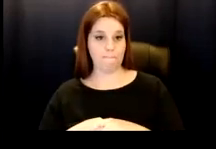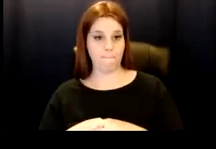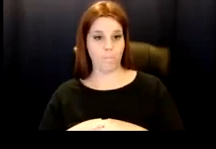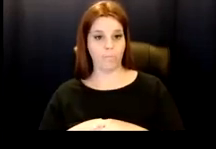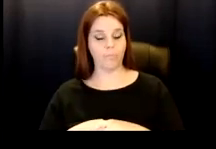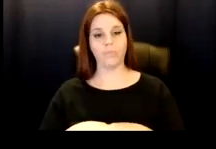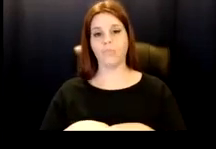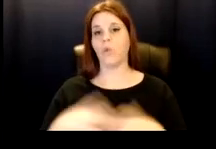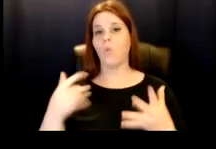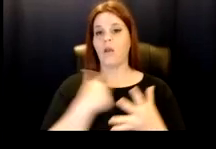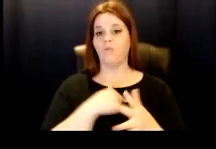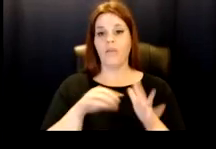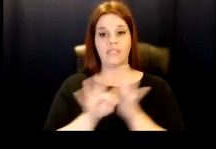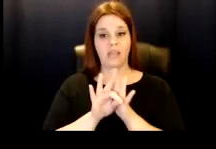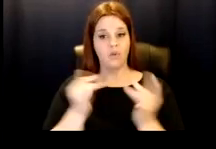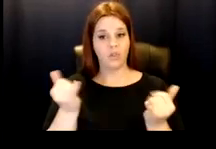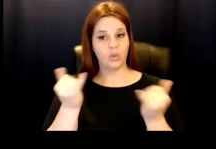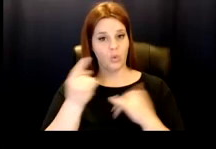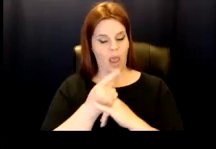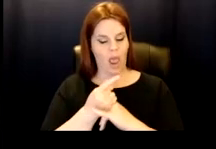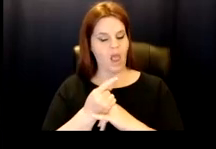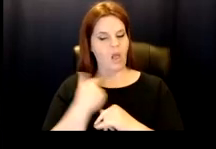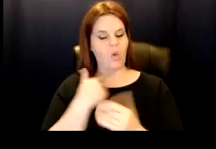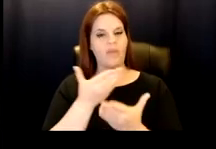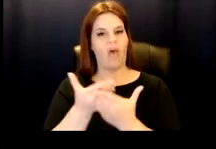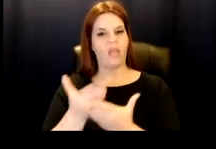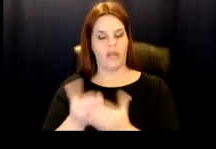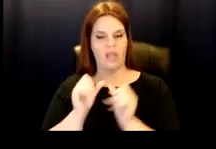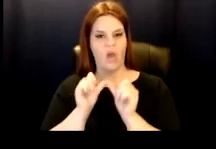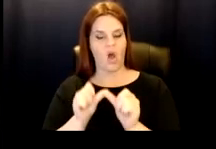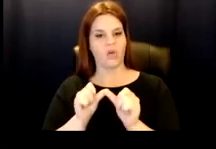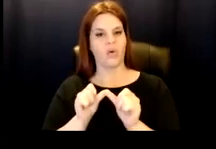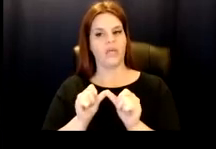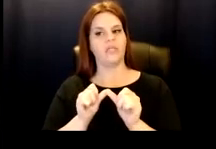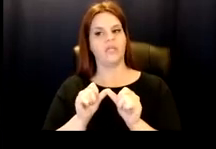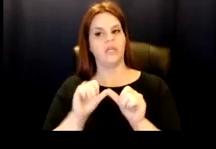What have we discovered today? We have validated the ongoing persistent challenge of implicit